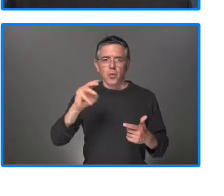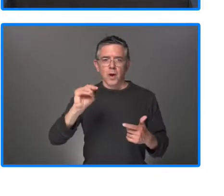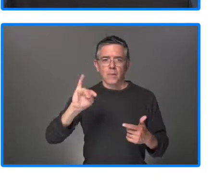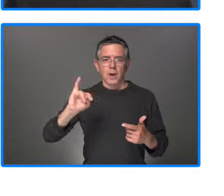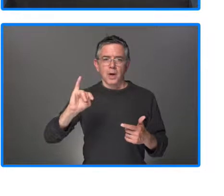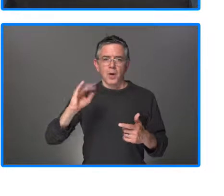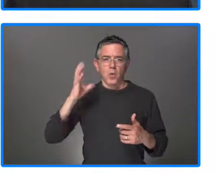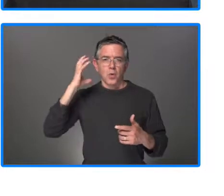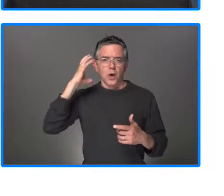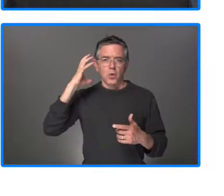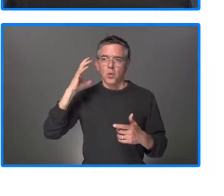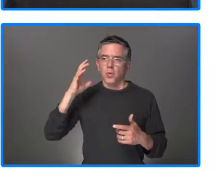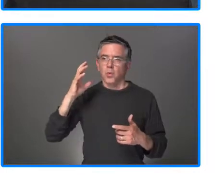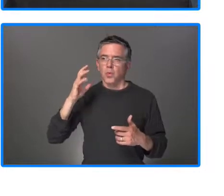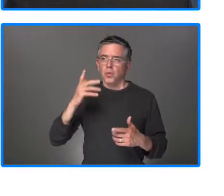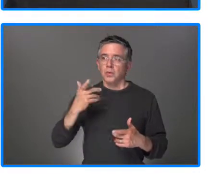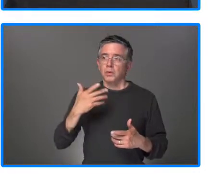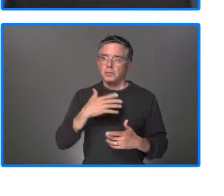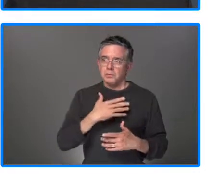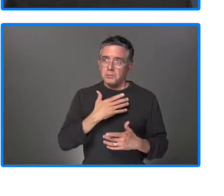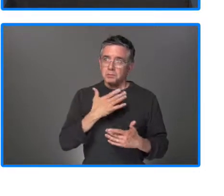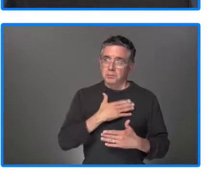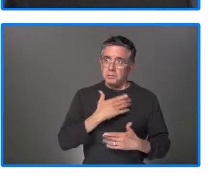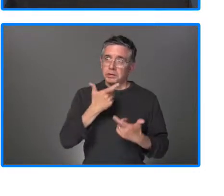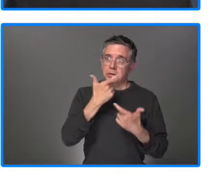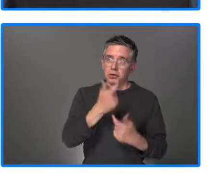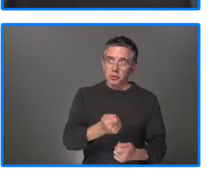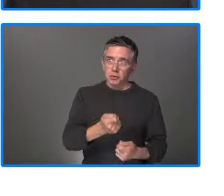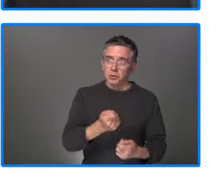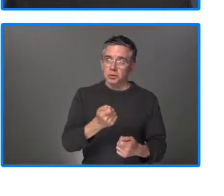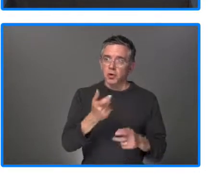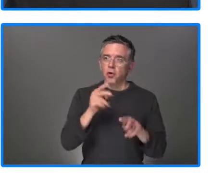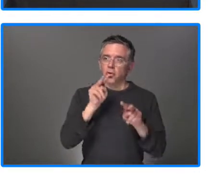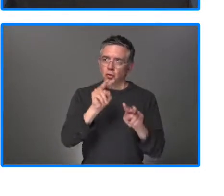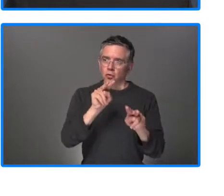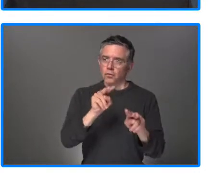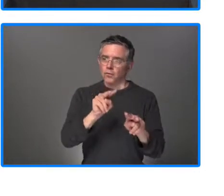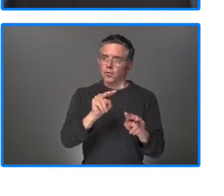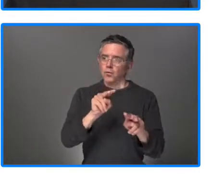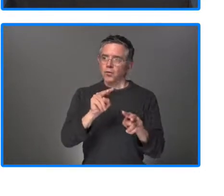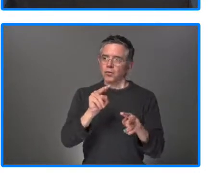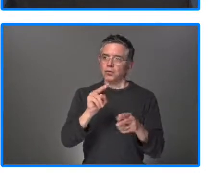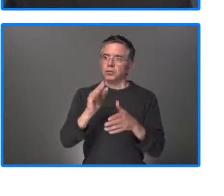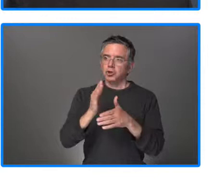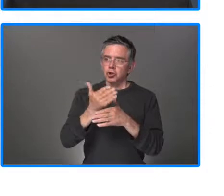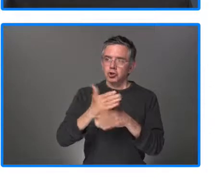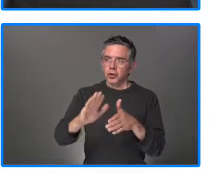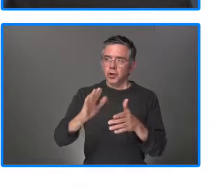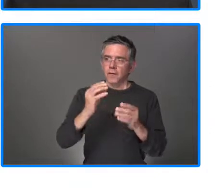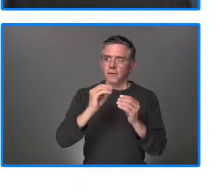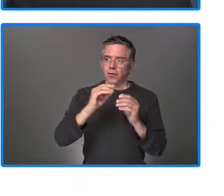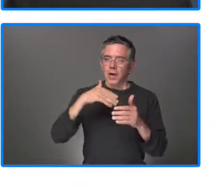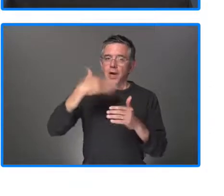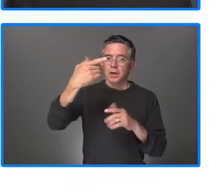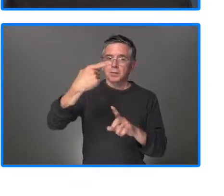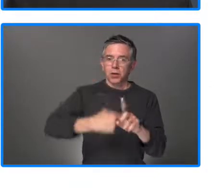and we look forward to sharing more information with you next month at our Forum in May.